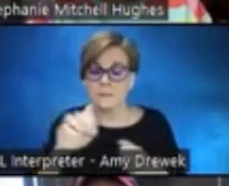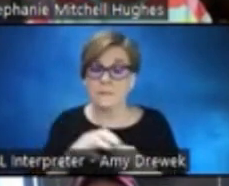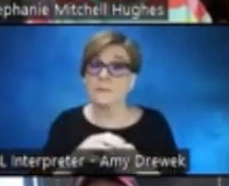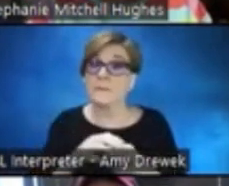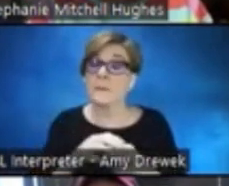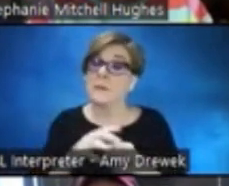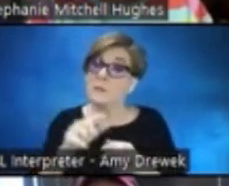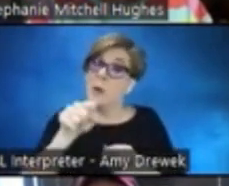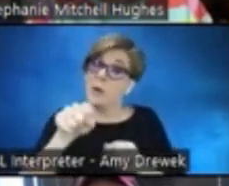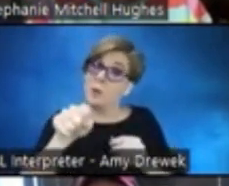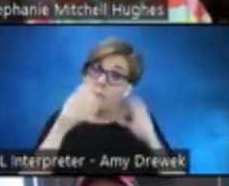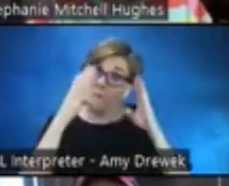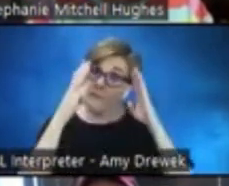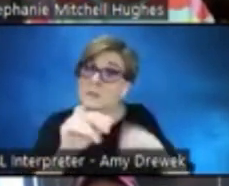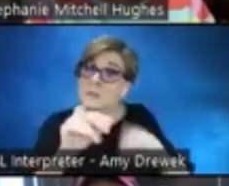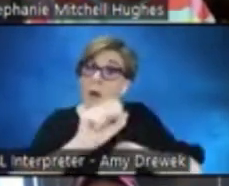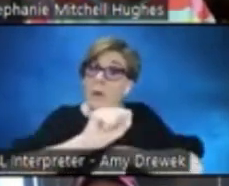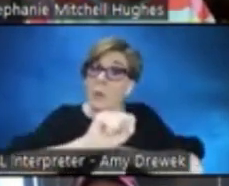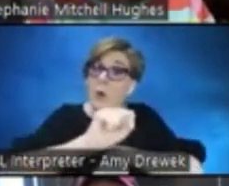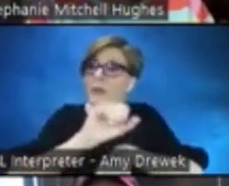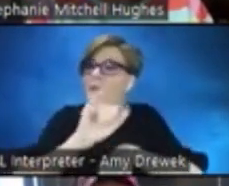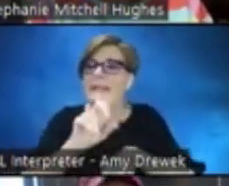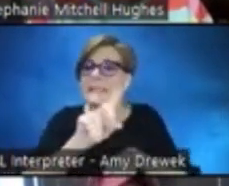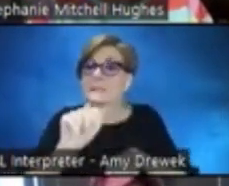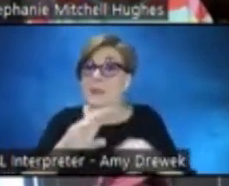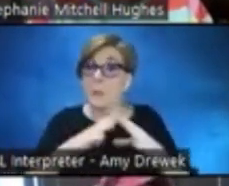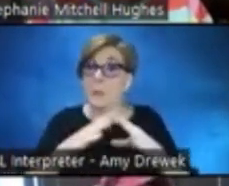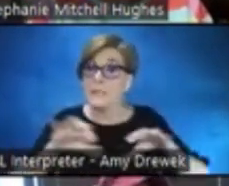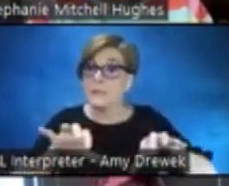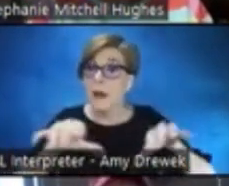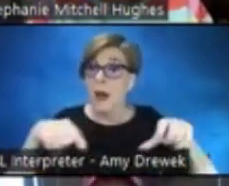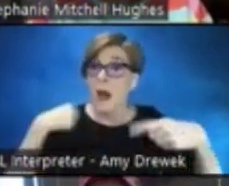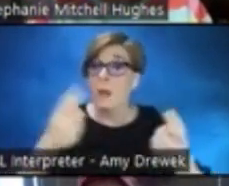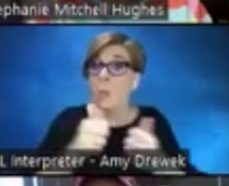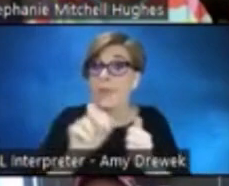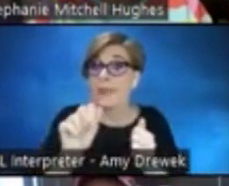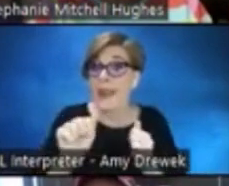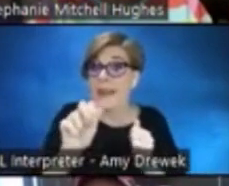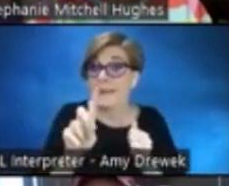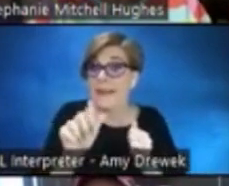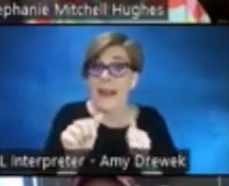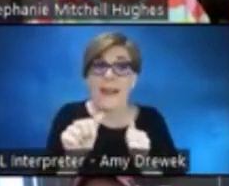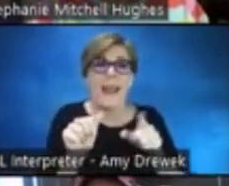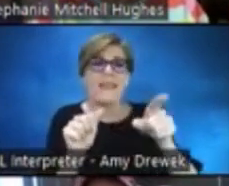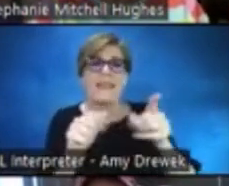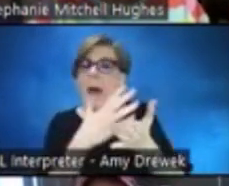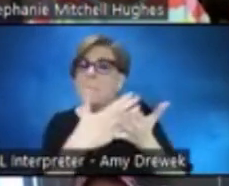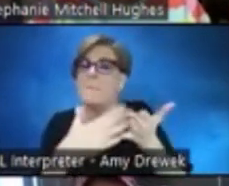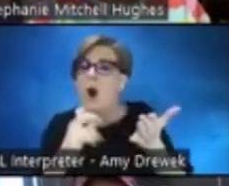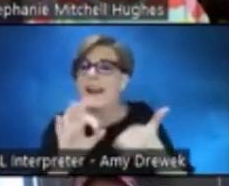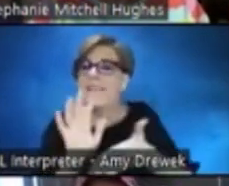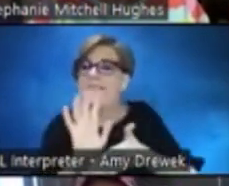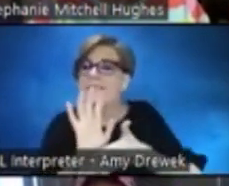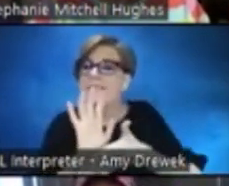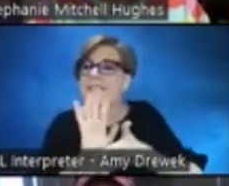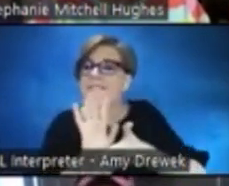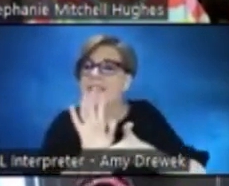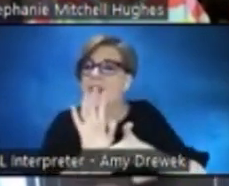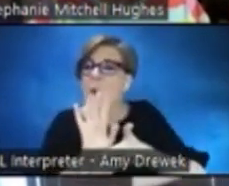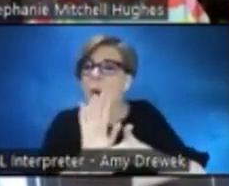HAS DONE WITH THE ADA, AT THIS PORTION OF THE VIDEO -- THIS WAS